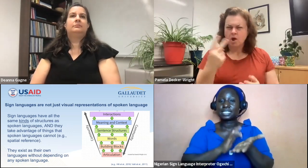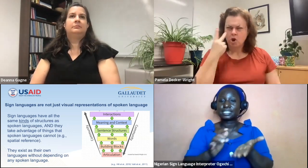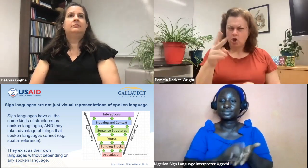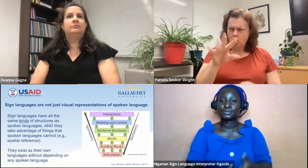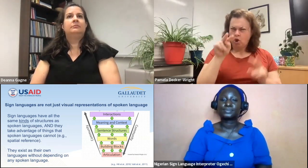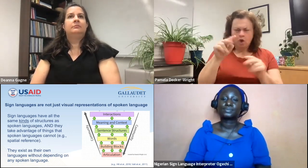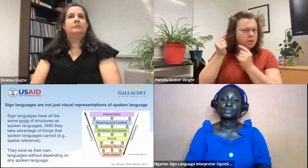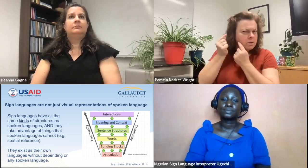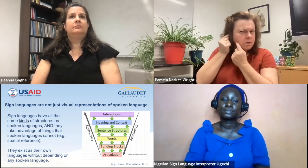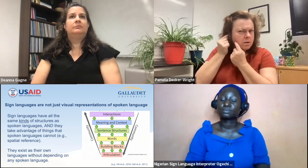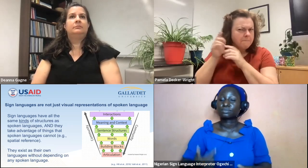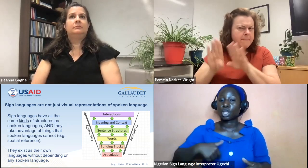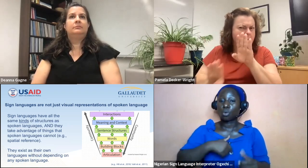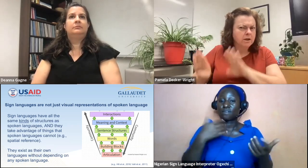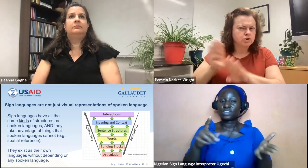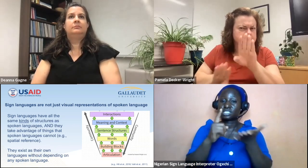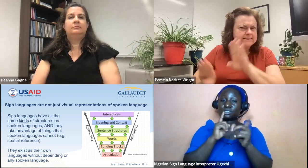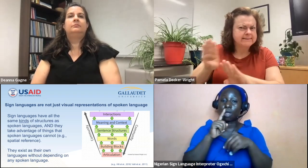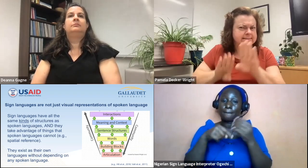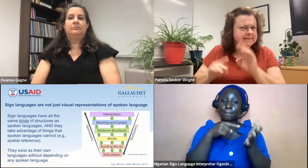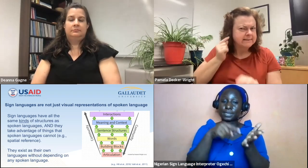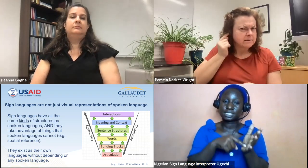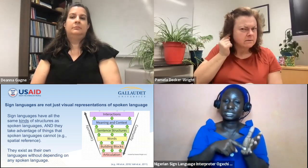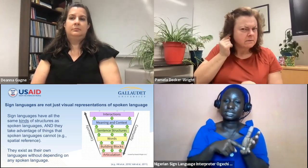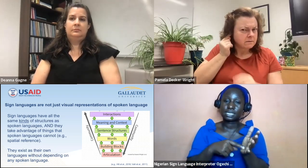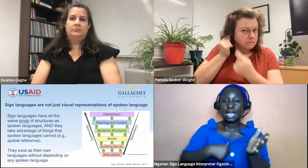one thing that I want to point is that sign language is based on visual